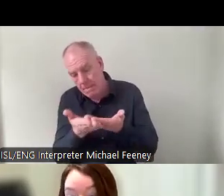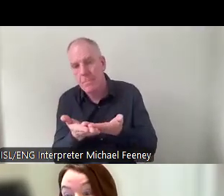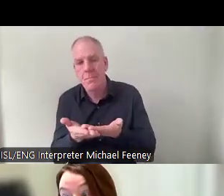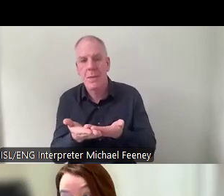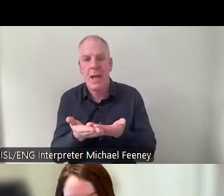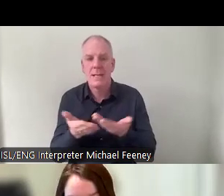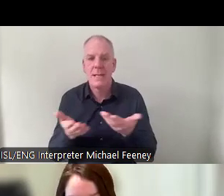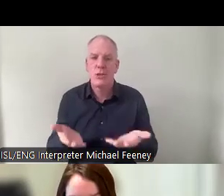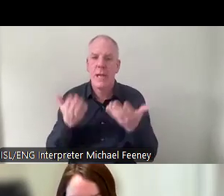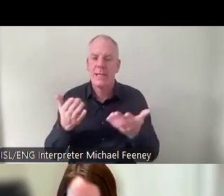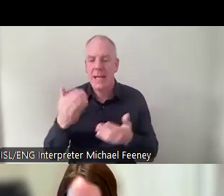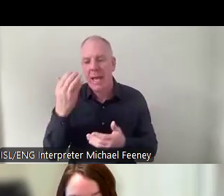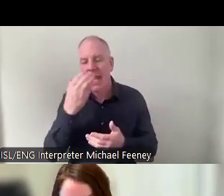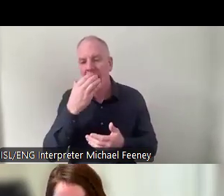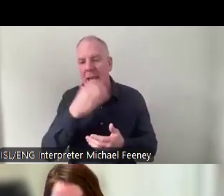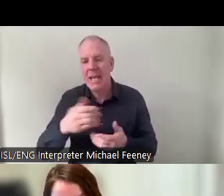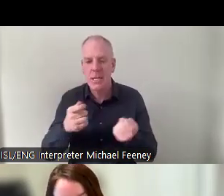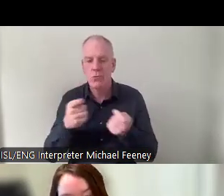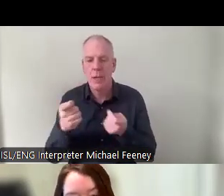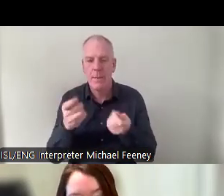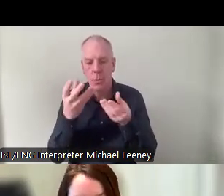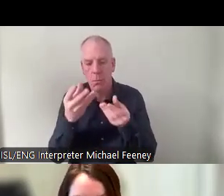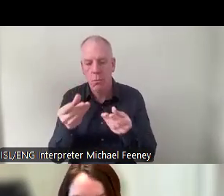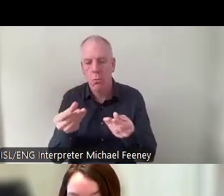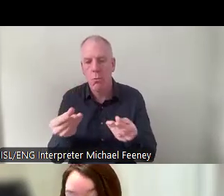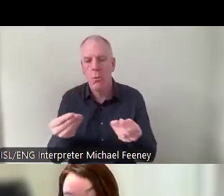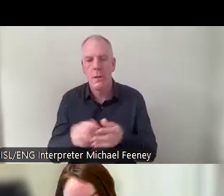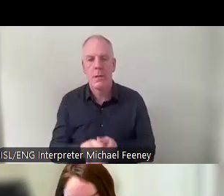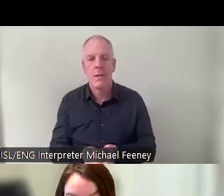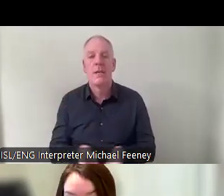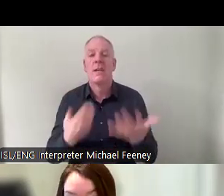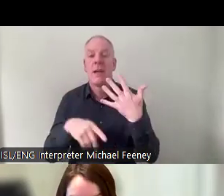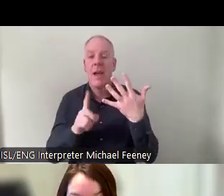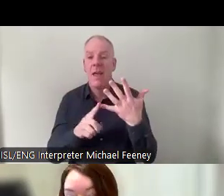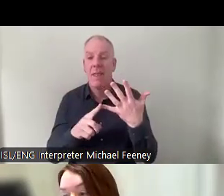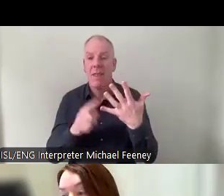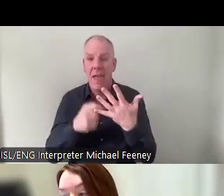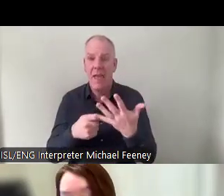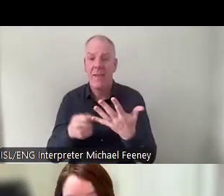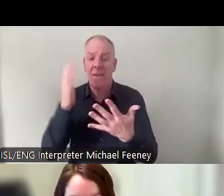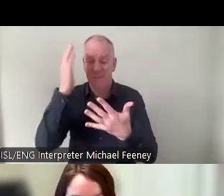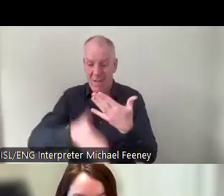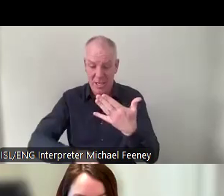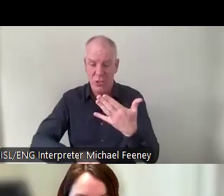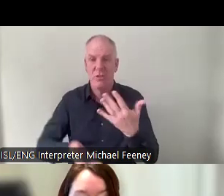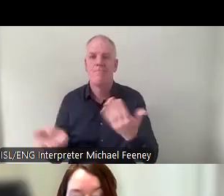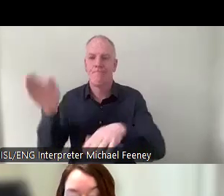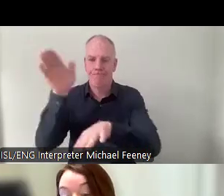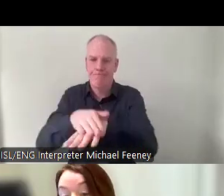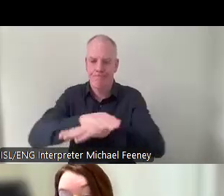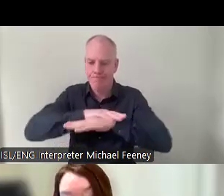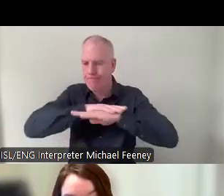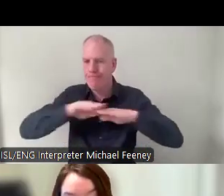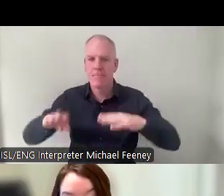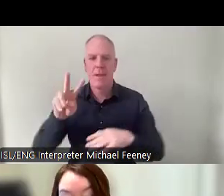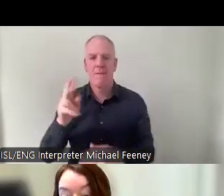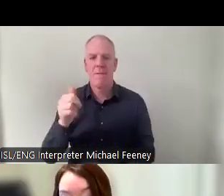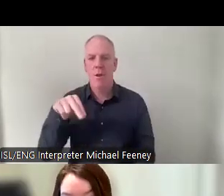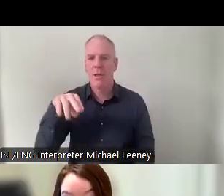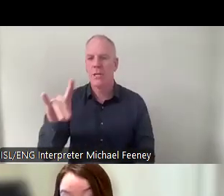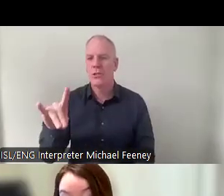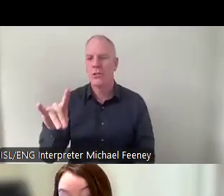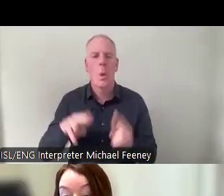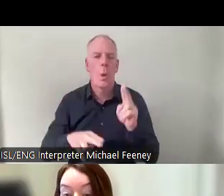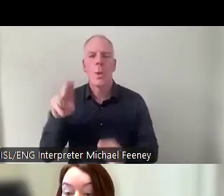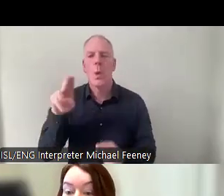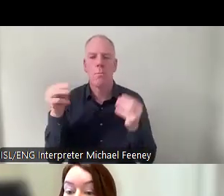relax the lifting paint layers, and that all was rounded up then once the painting was stabilized with an application of a new protective and reversible varnish layer